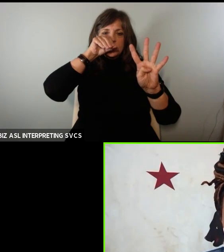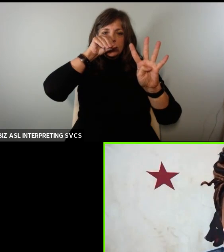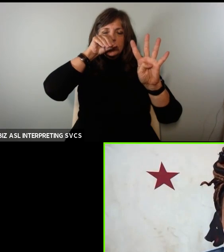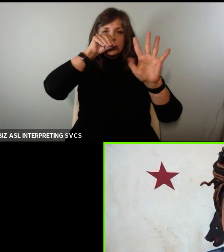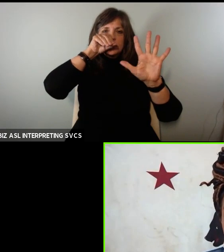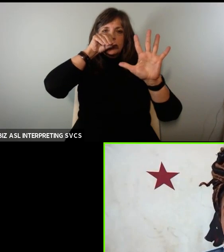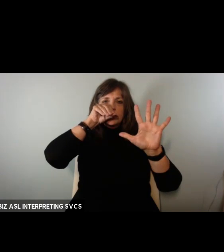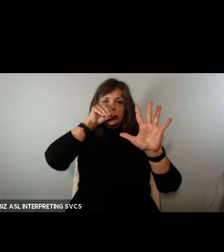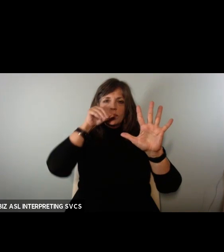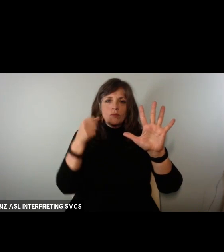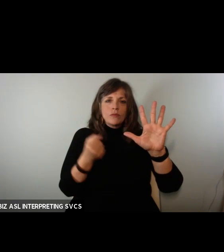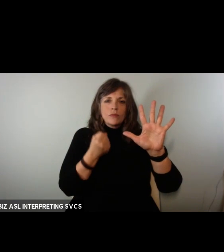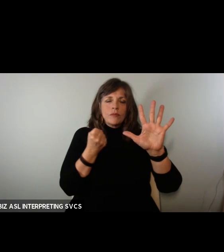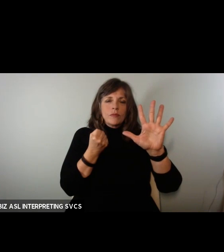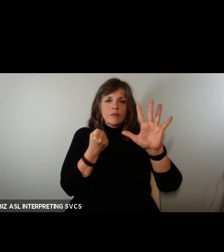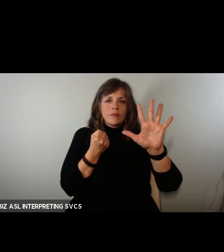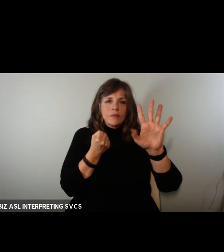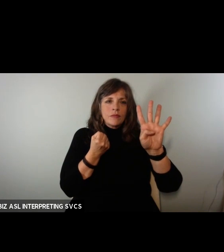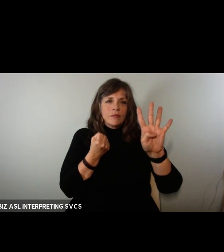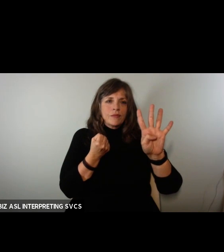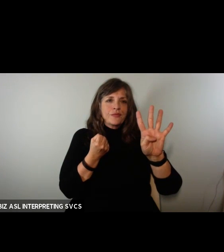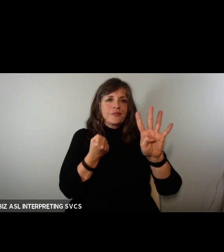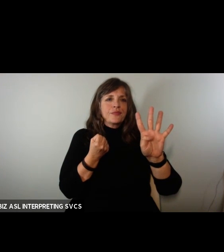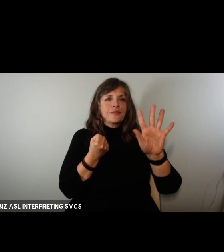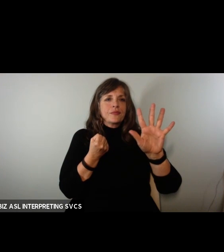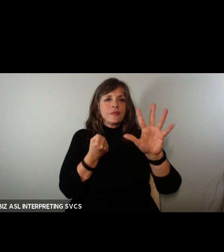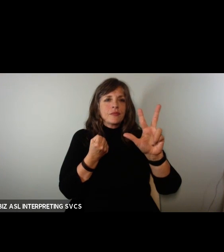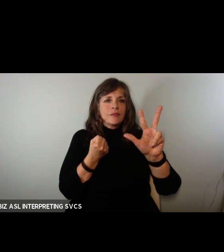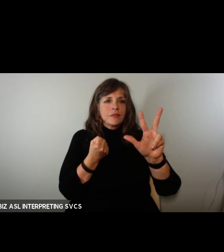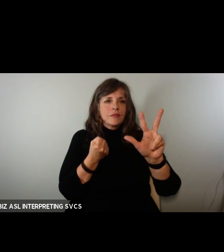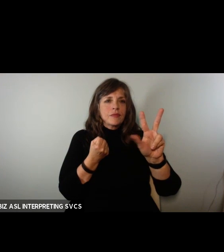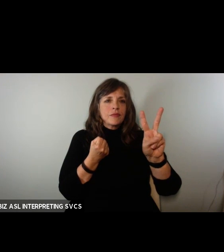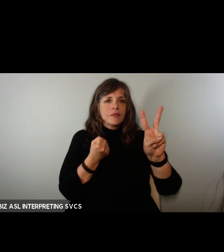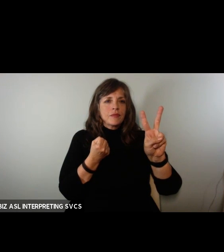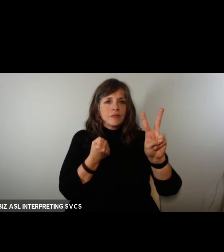Hold, five, four, three, two, one.